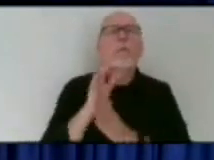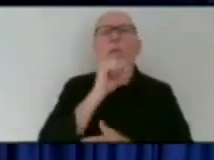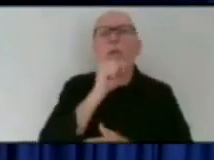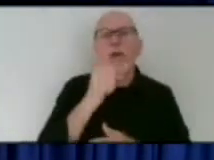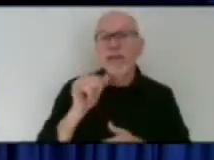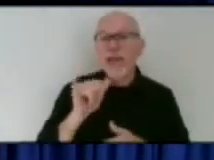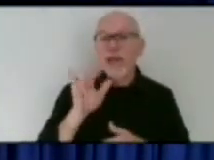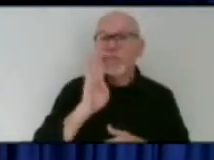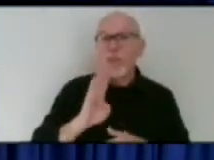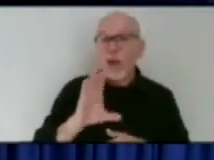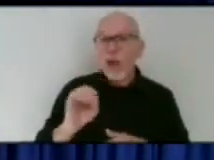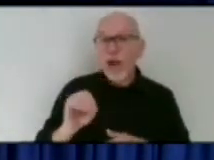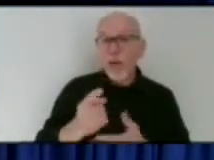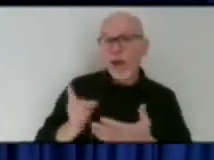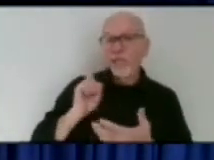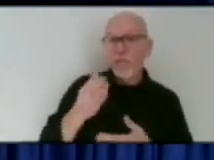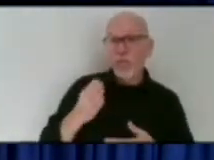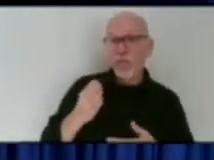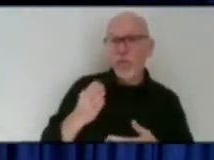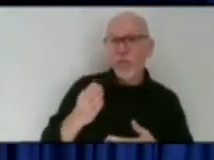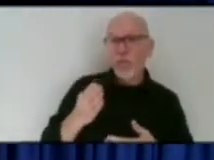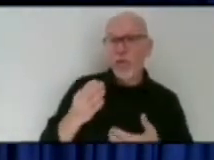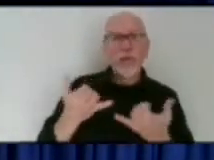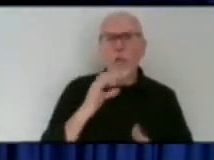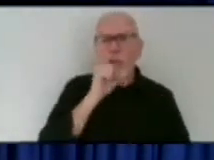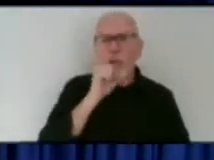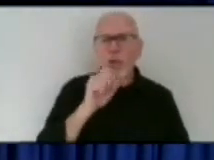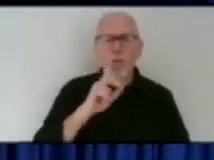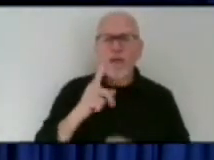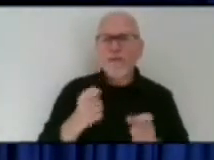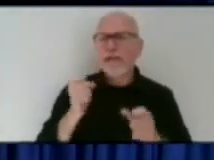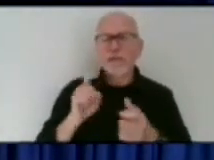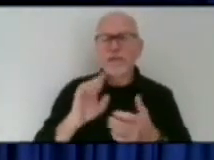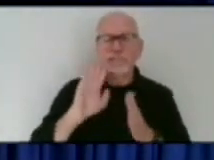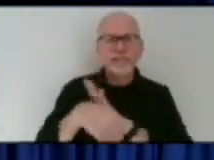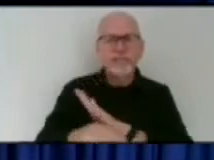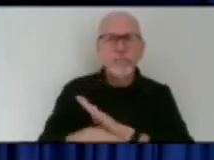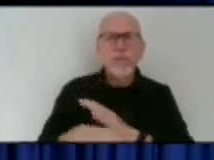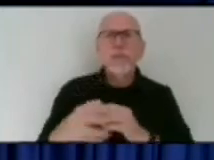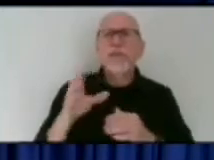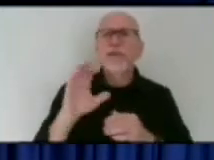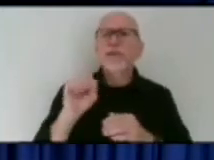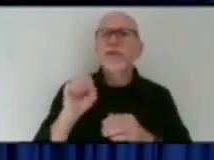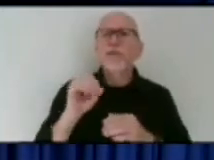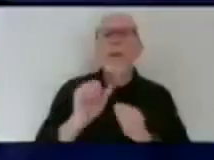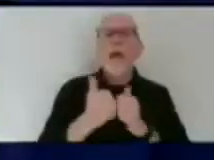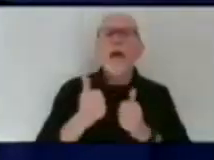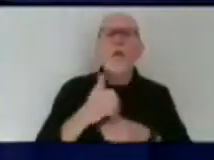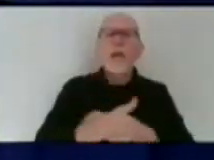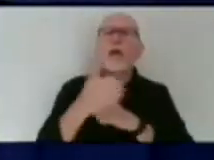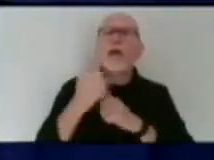the blue last week, and it's in the orange this week. So So how do you expect counties to be able to manage that week to week with the volatility